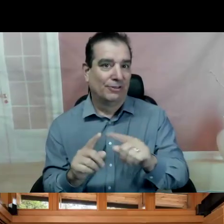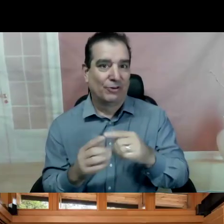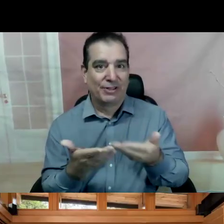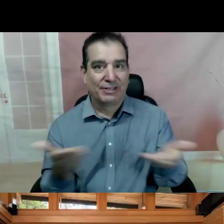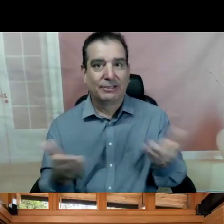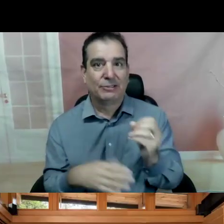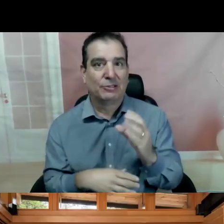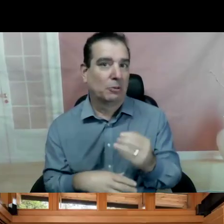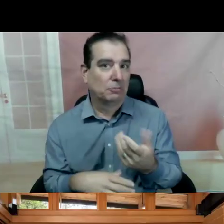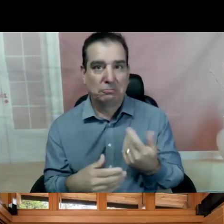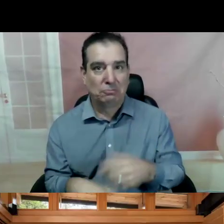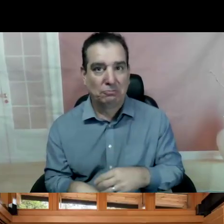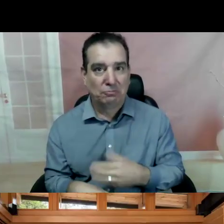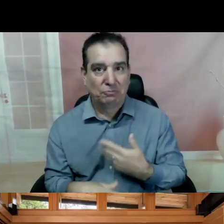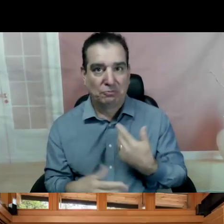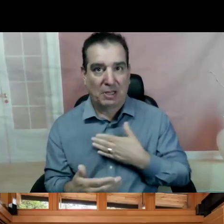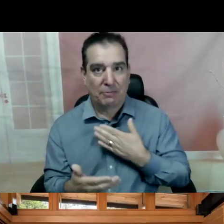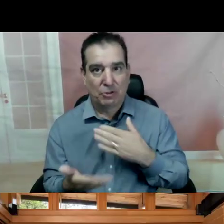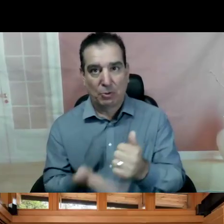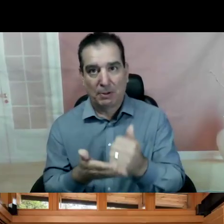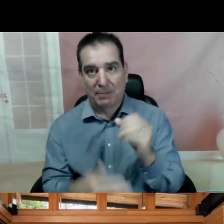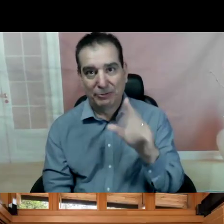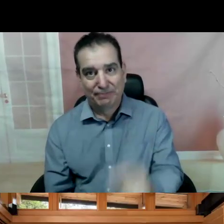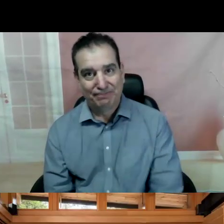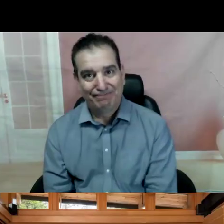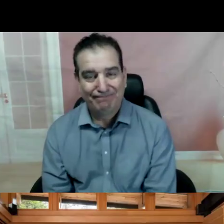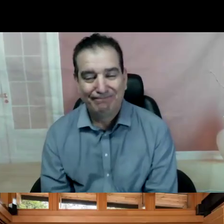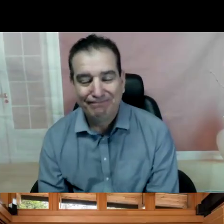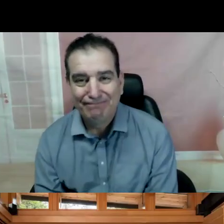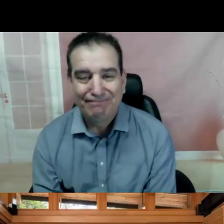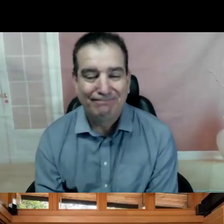with the DOR as well, so there are different, different access points to these programs. Yeah,